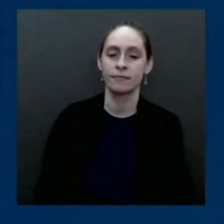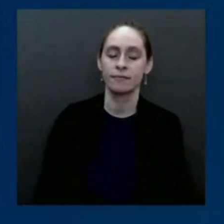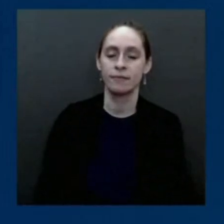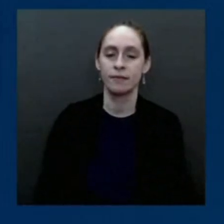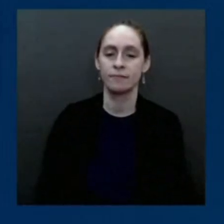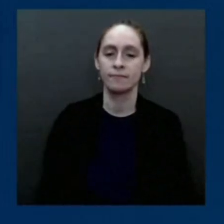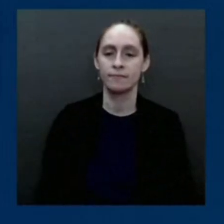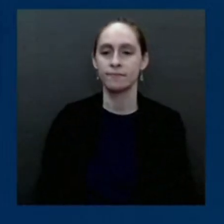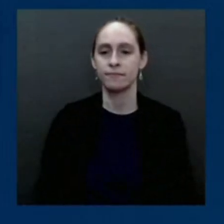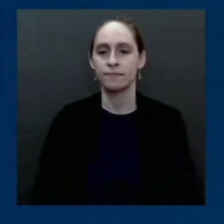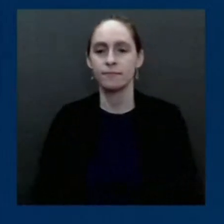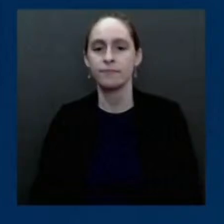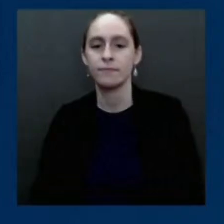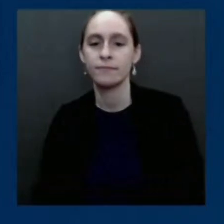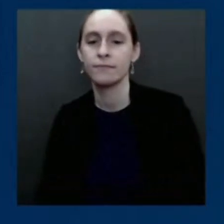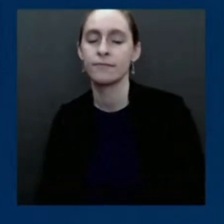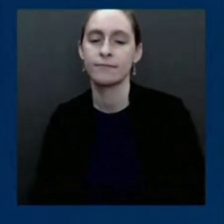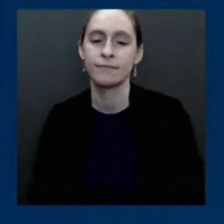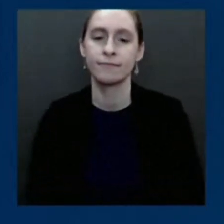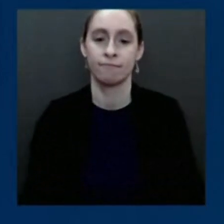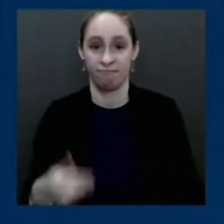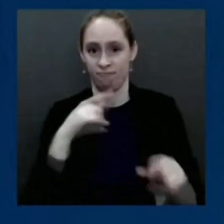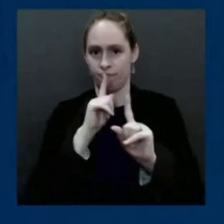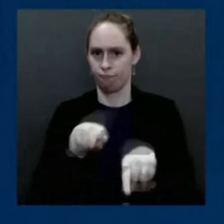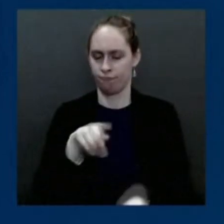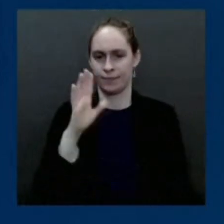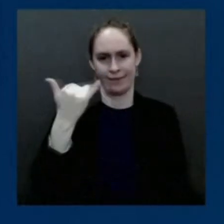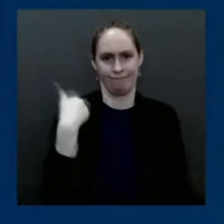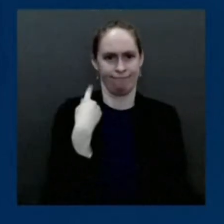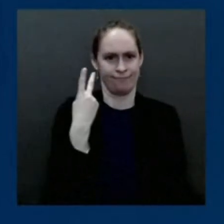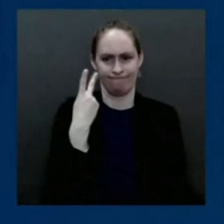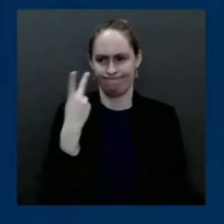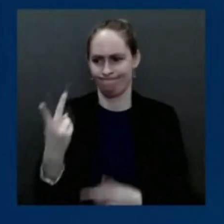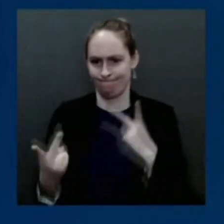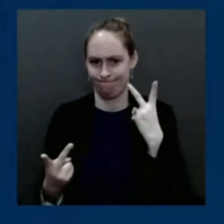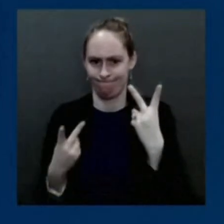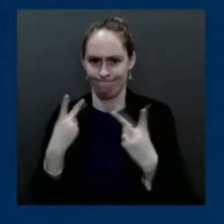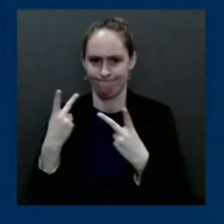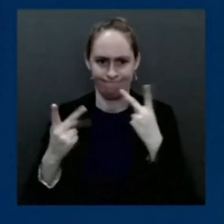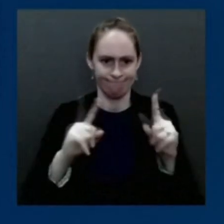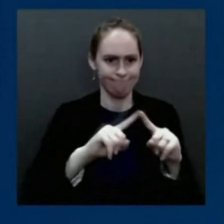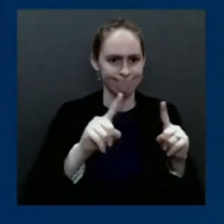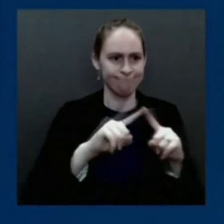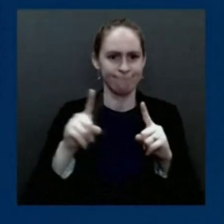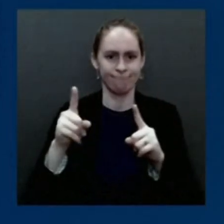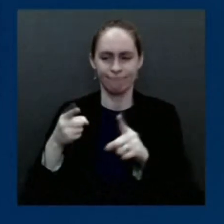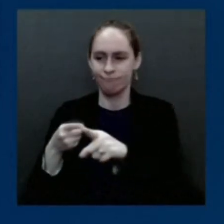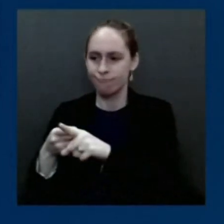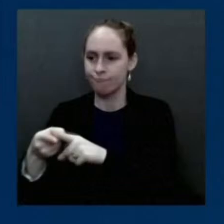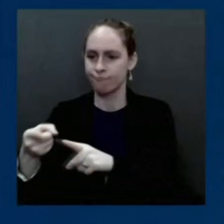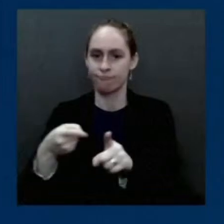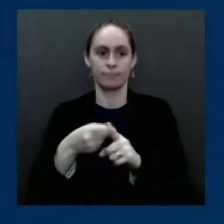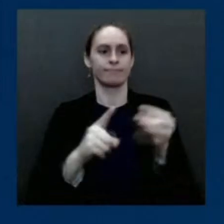WITH OMICRON AND PEAPS EVEN VARIANTS THAT MIGHT COME AFTER THAT IT'S VERY, VERY CLEAR FOR